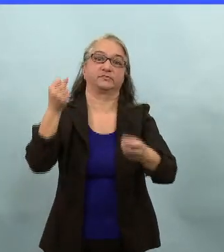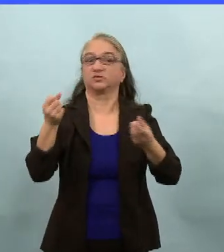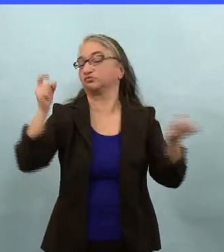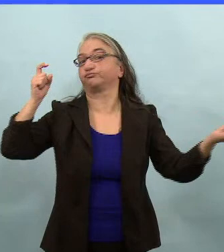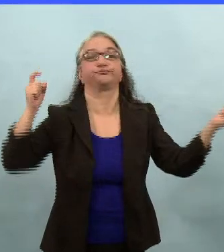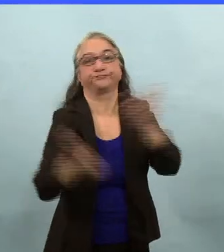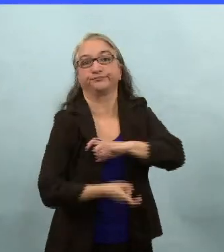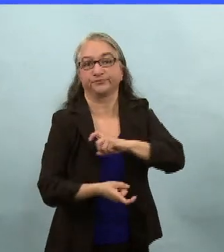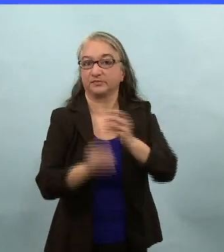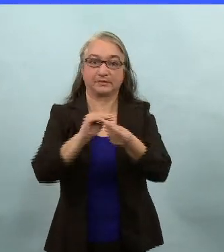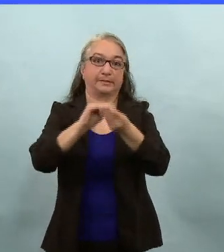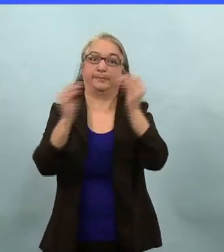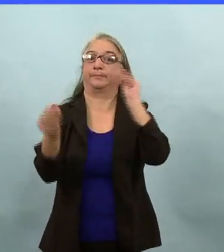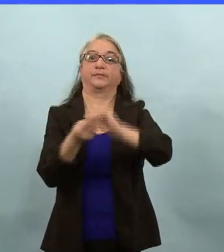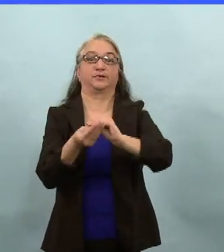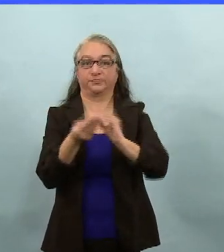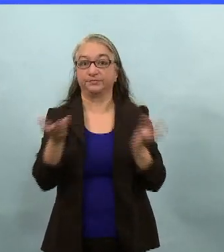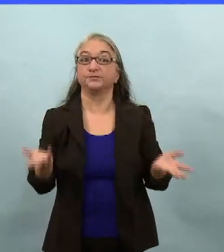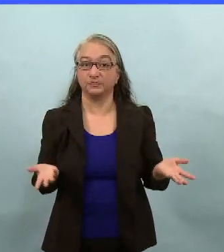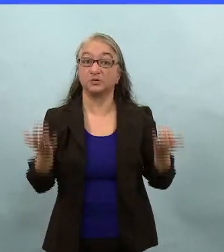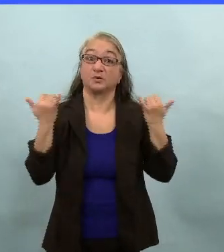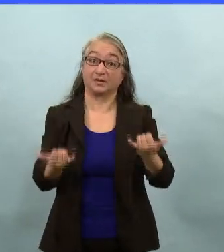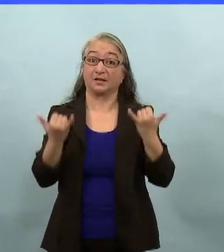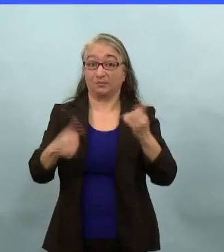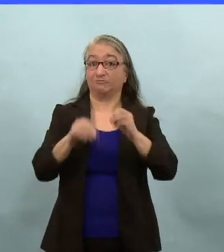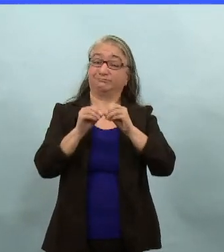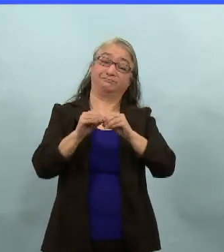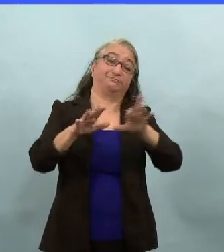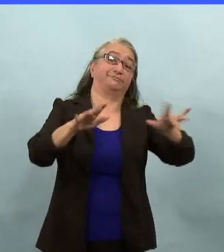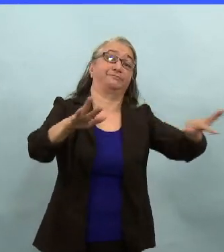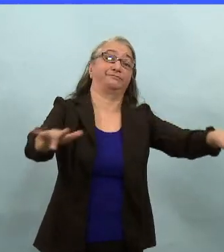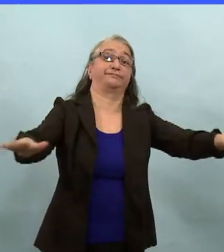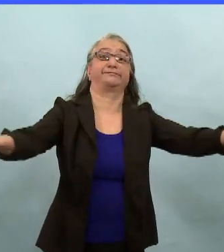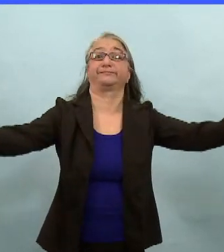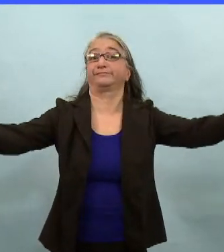we see lots of transmission or case numbers going up uh um i don't know you know for at